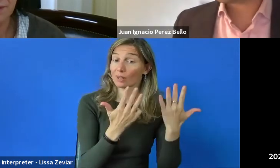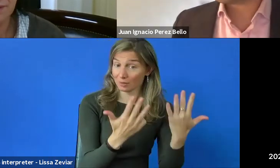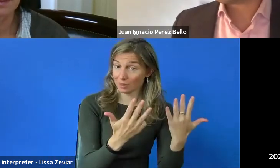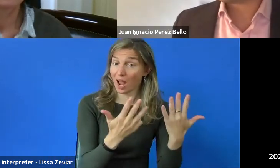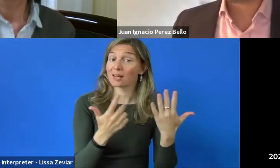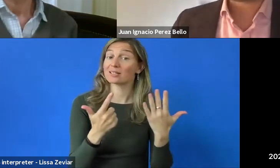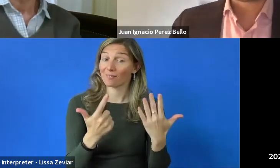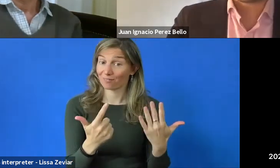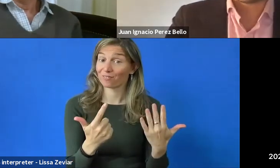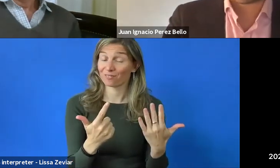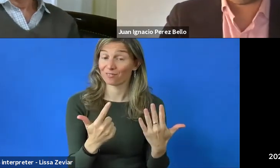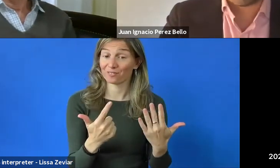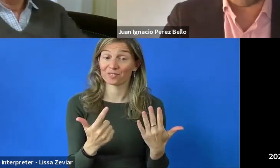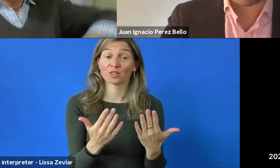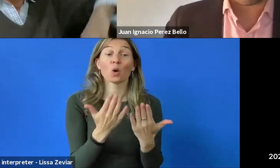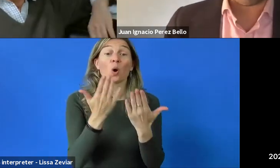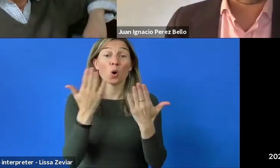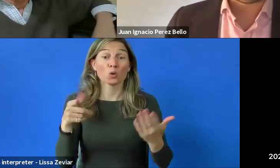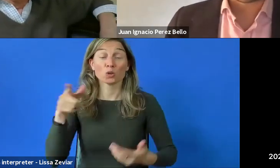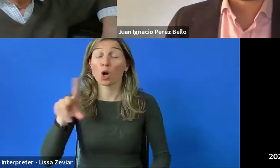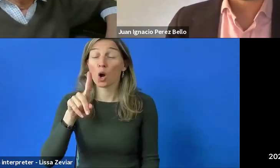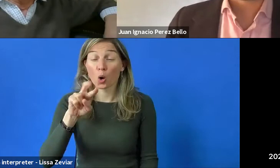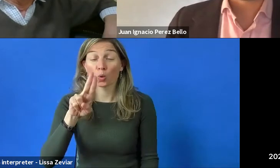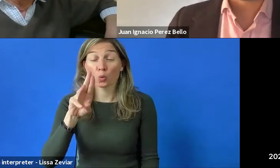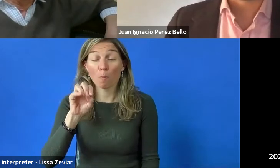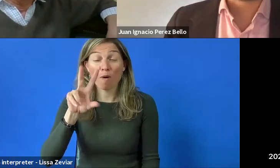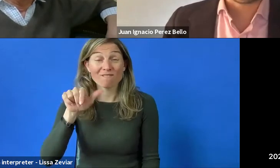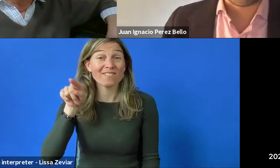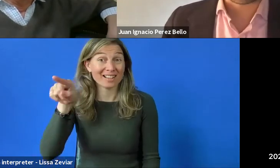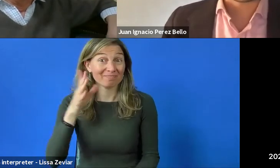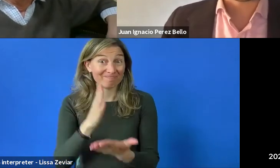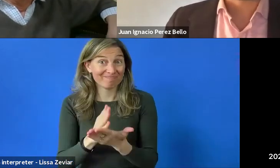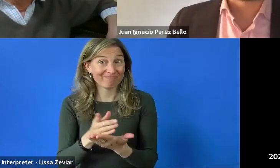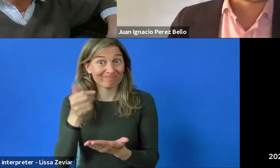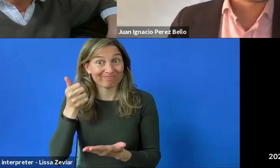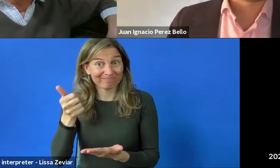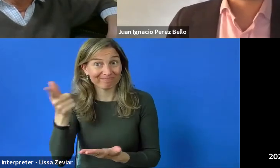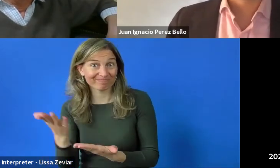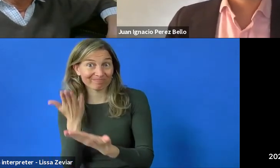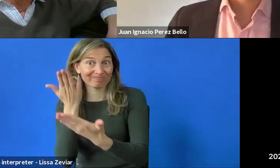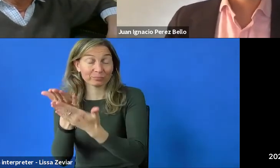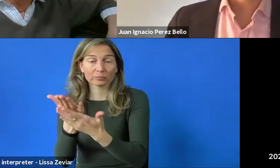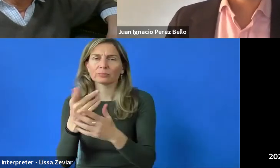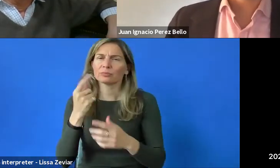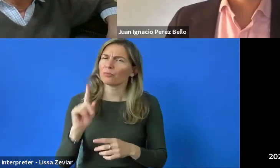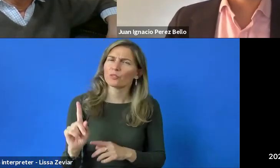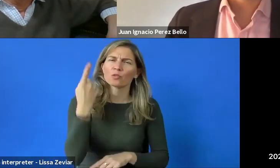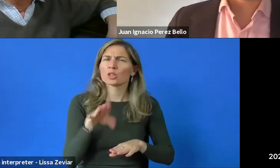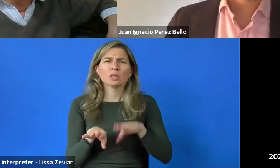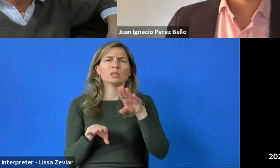by Miss Krumova is important to double check on what your country has done by now.